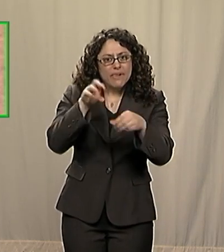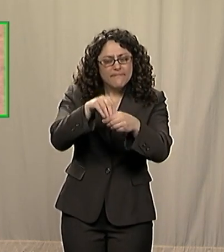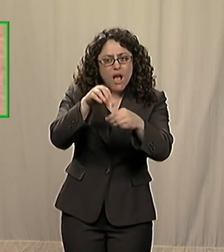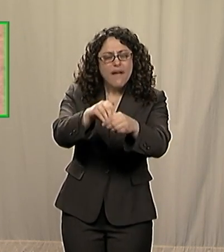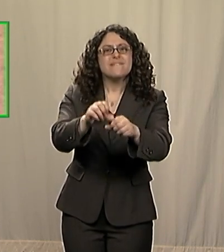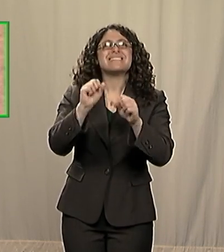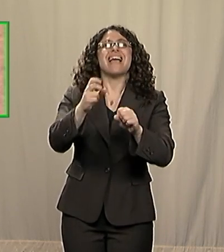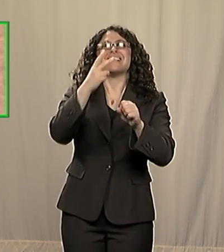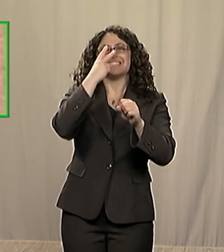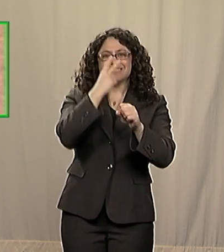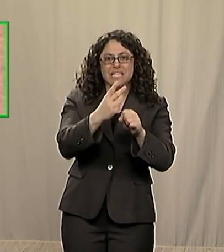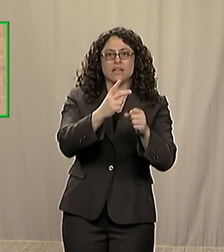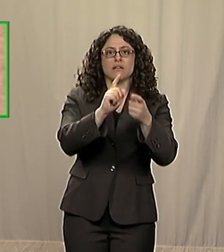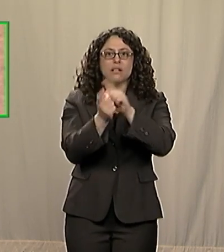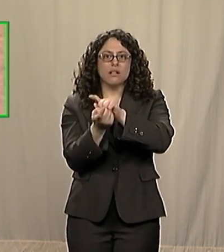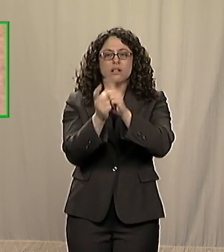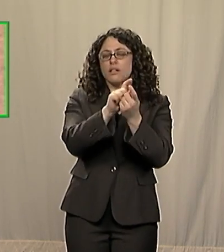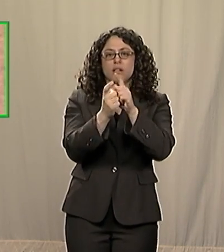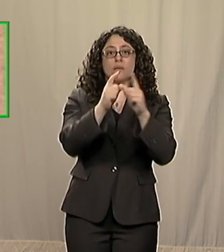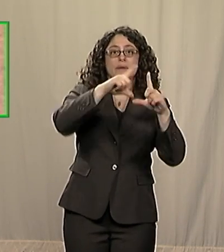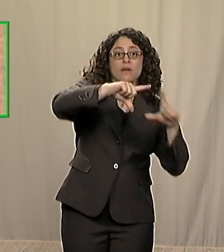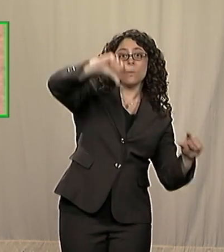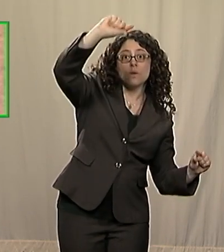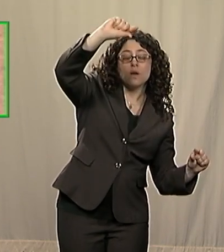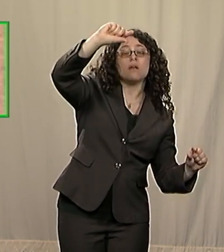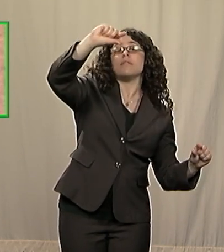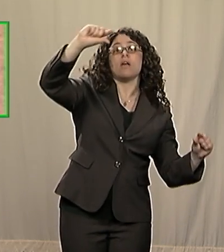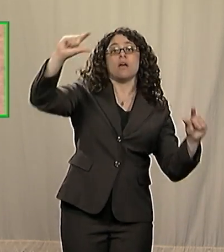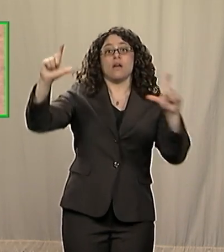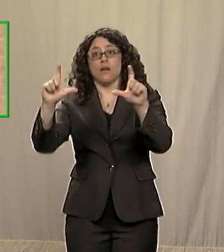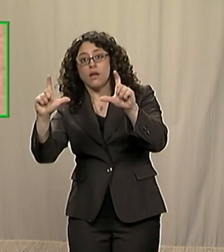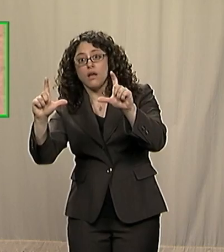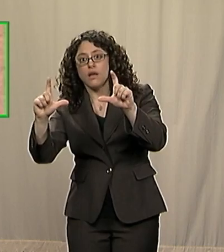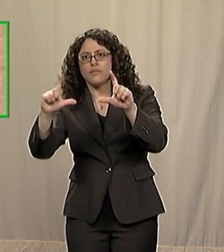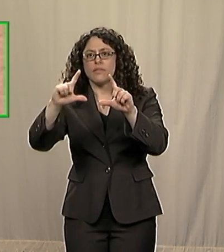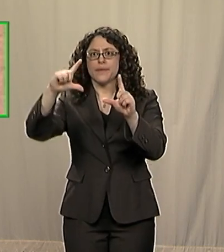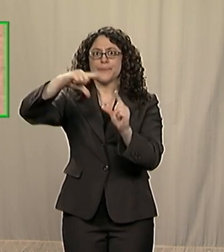how the role space itself is dynamic.